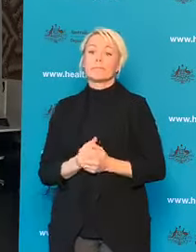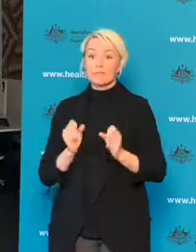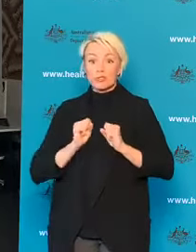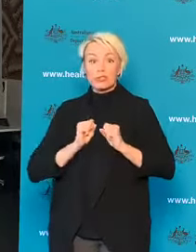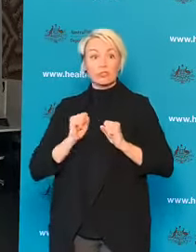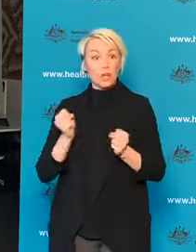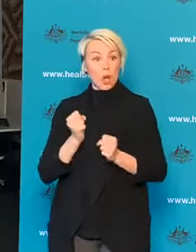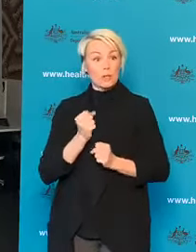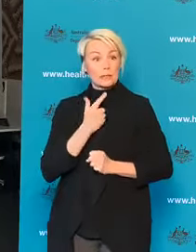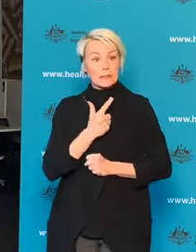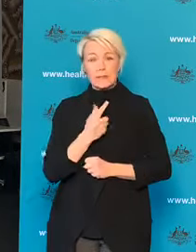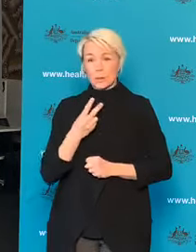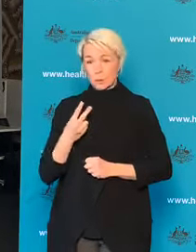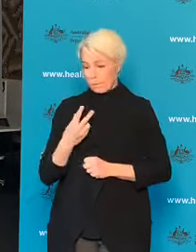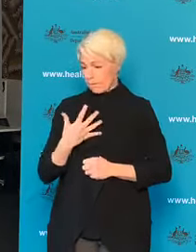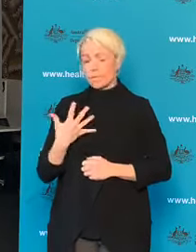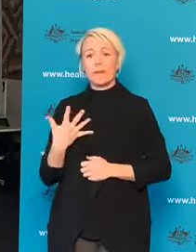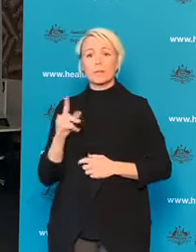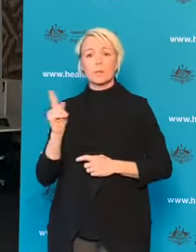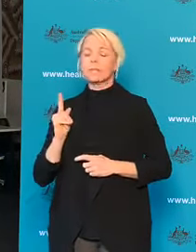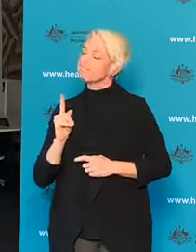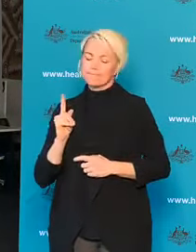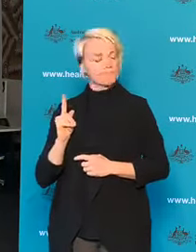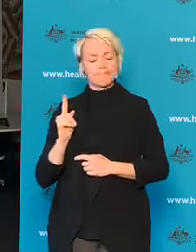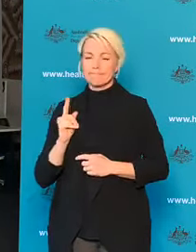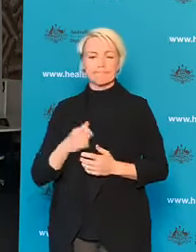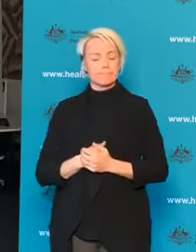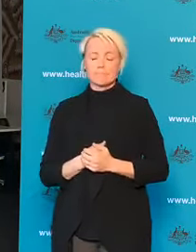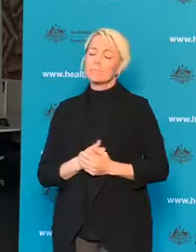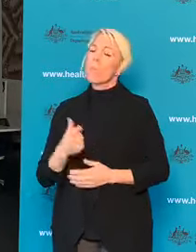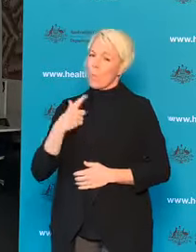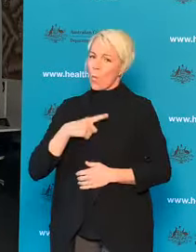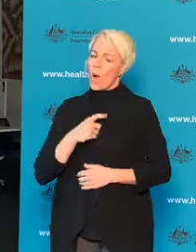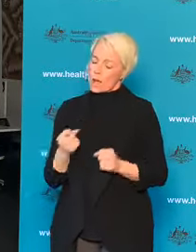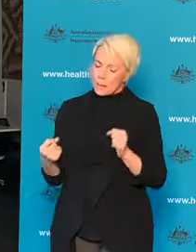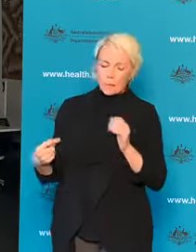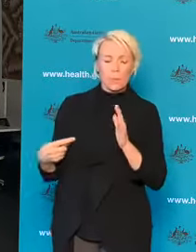and reinforces the importance of the stage 4 restrictions in Melbourne